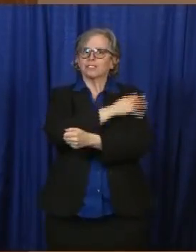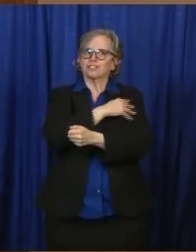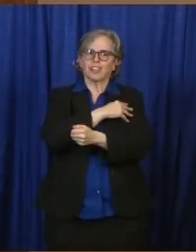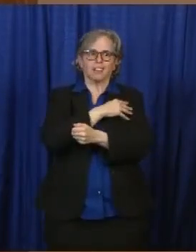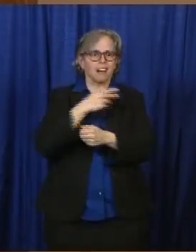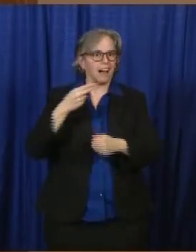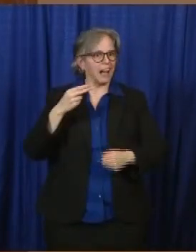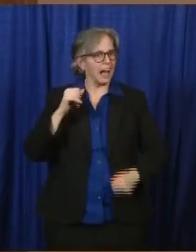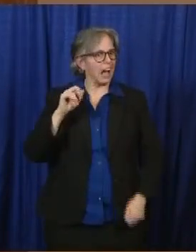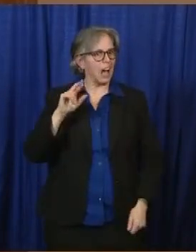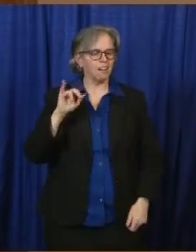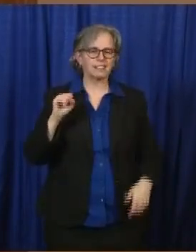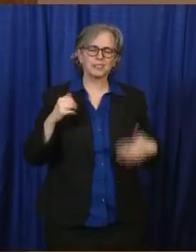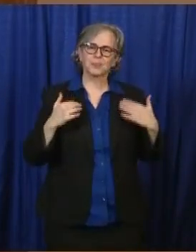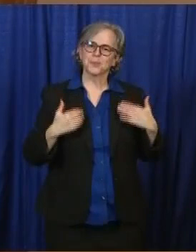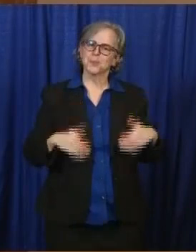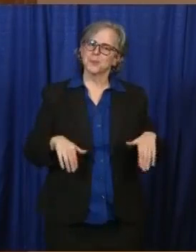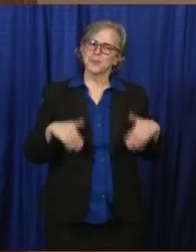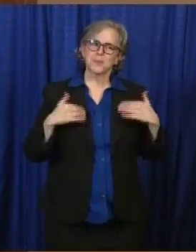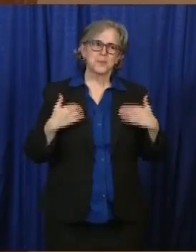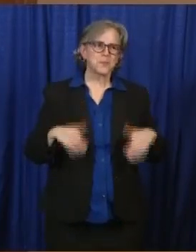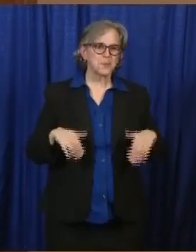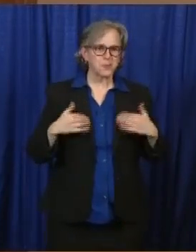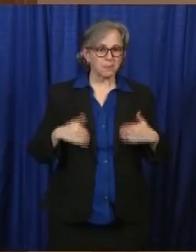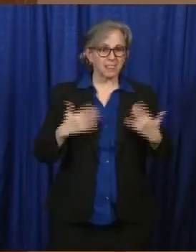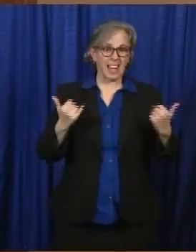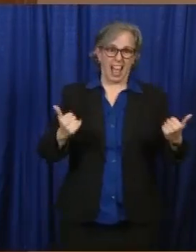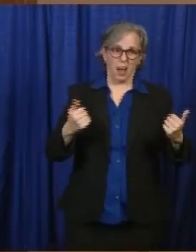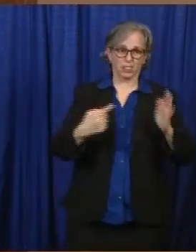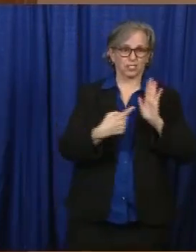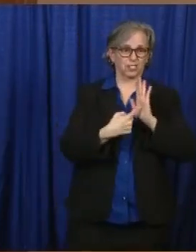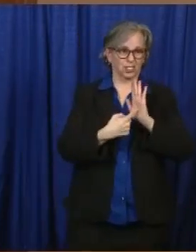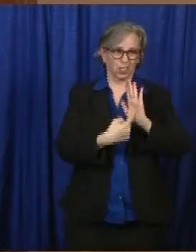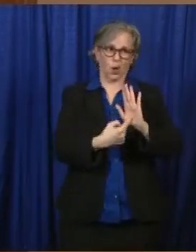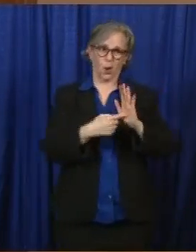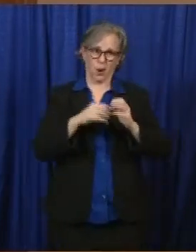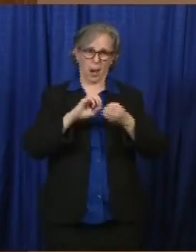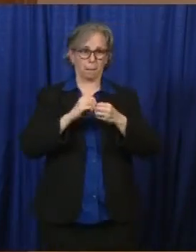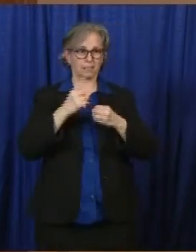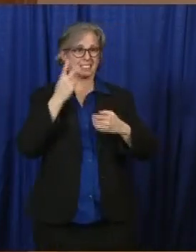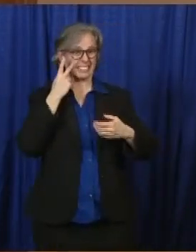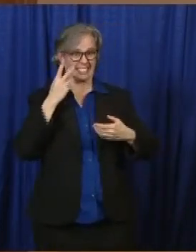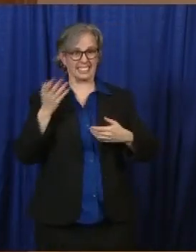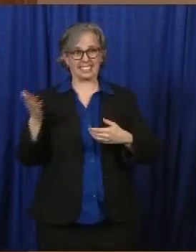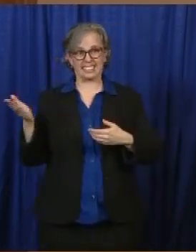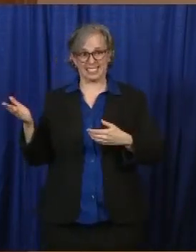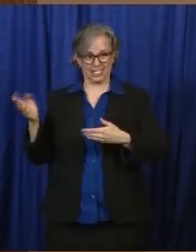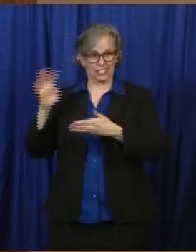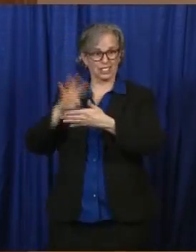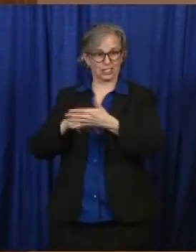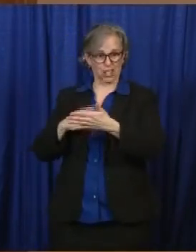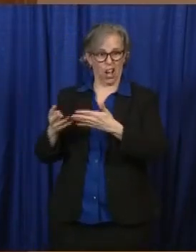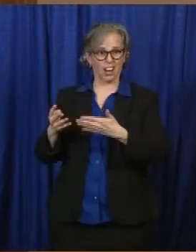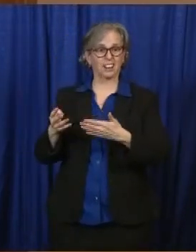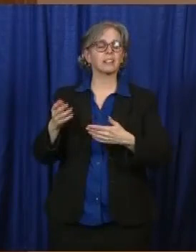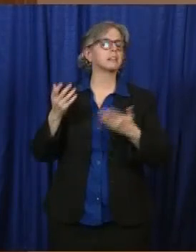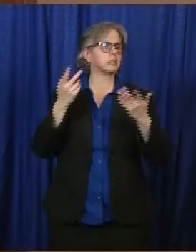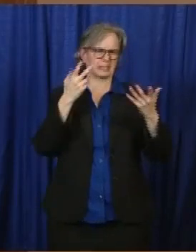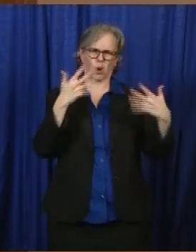IT IS UP TO US IN OHIO TO FIND OUR BEST STRATEGY AND HAS BEEN AN HONOR WORKING ALONGSIDE OF THEM. I WILL START OUT WITH A